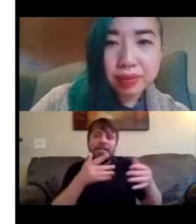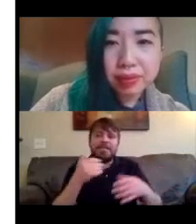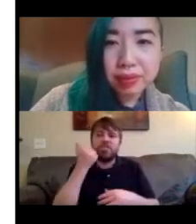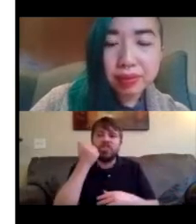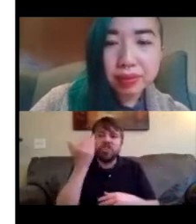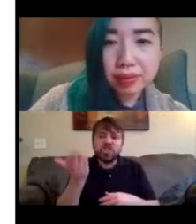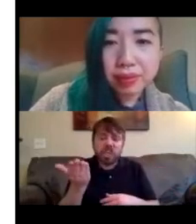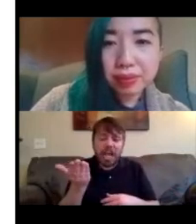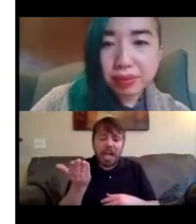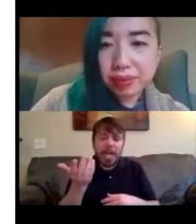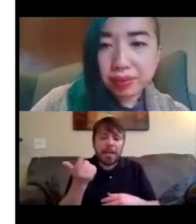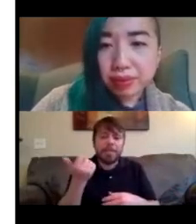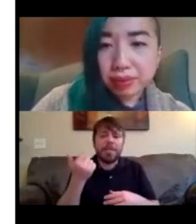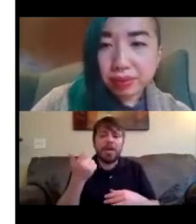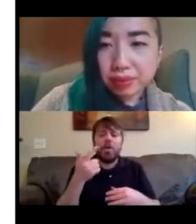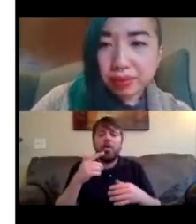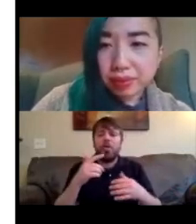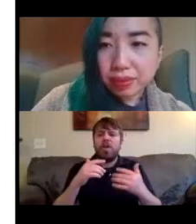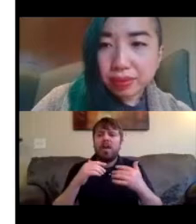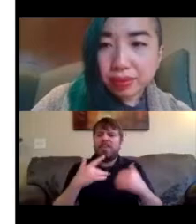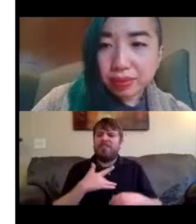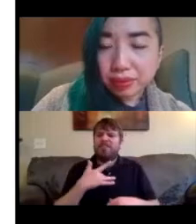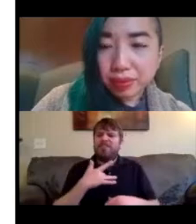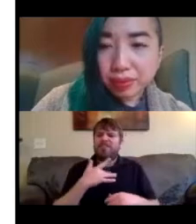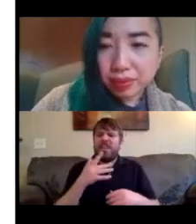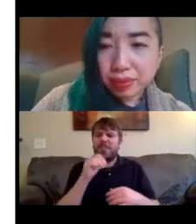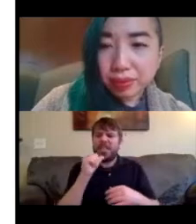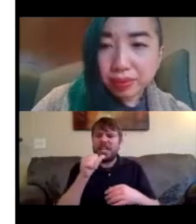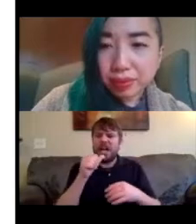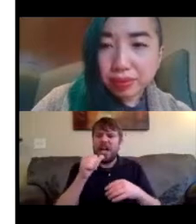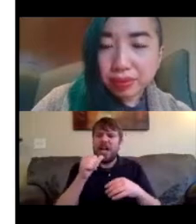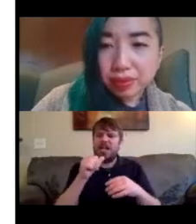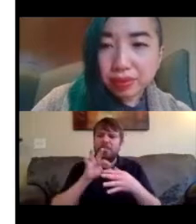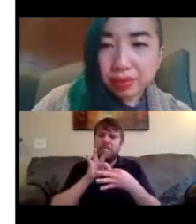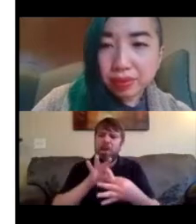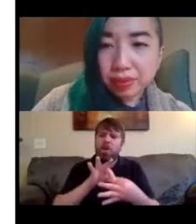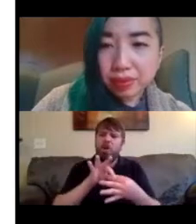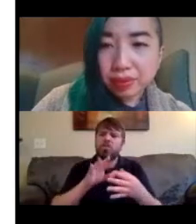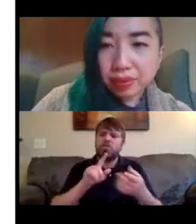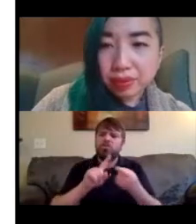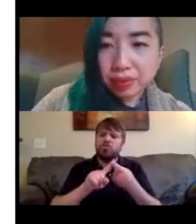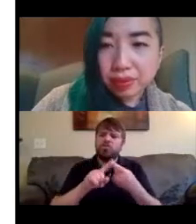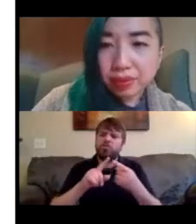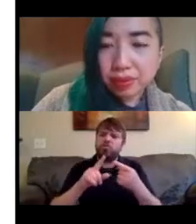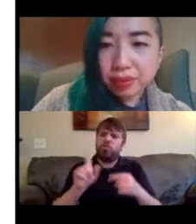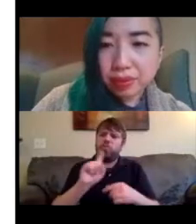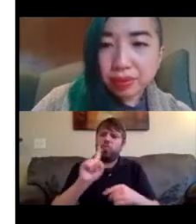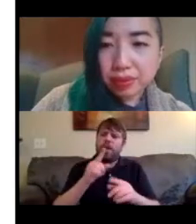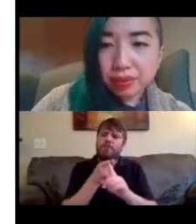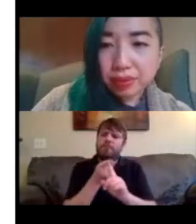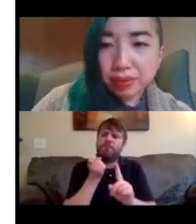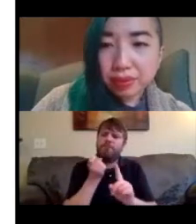belonging or origin. Ali says the failures of my language. Sophia: "happy to share a bit. Younger